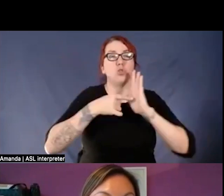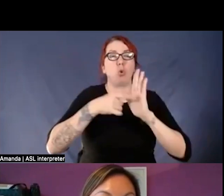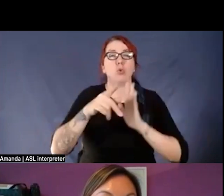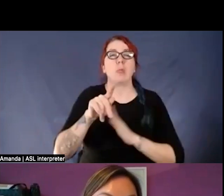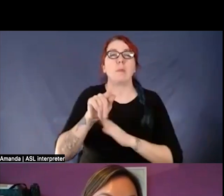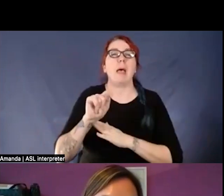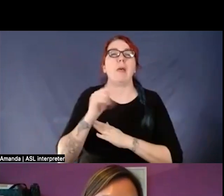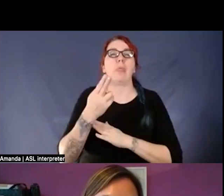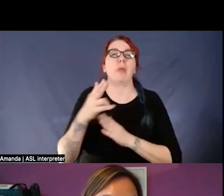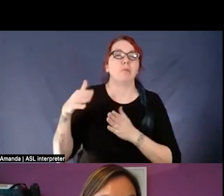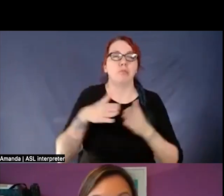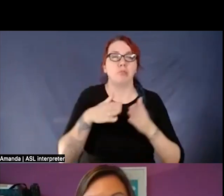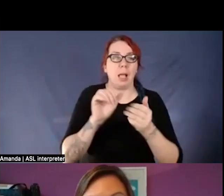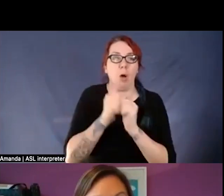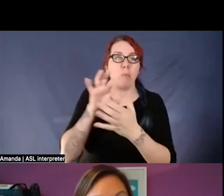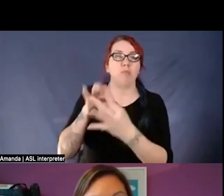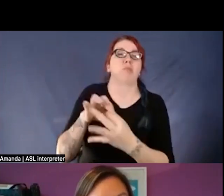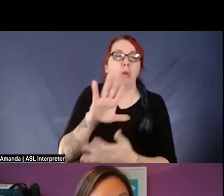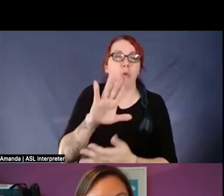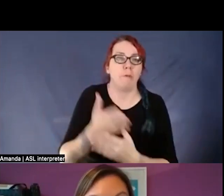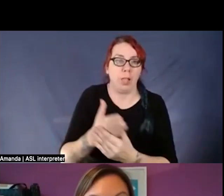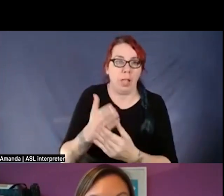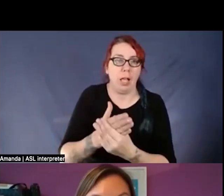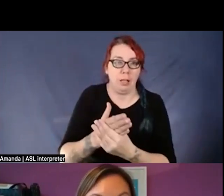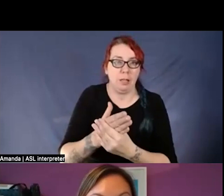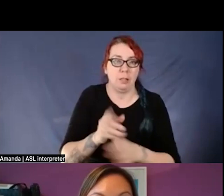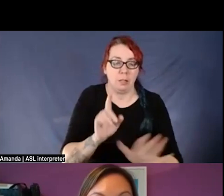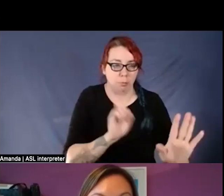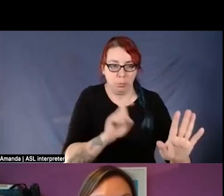then when that's highlighted, you just copy it and paste it into your checklist or send